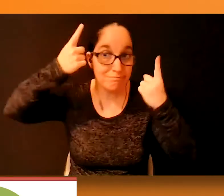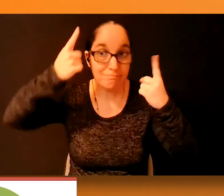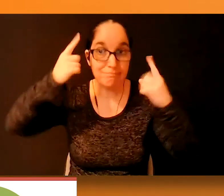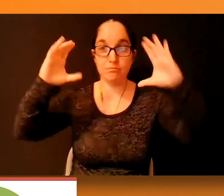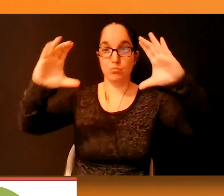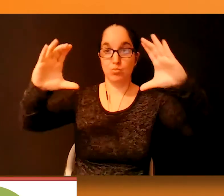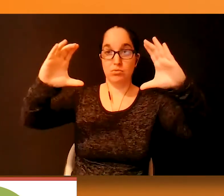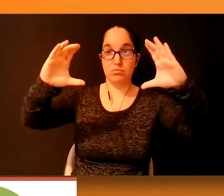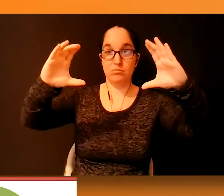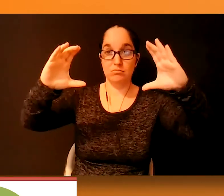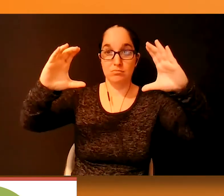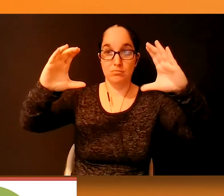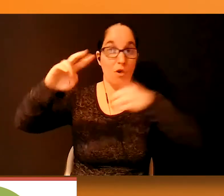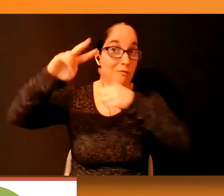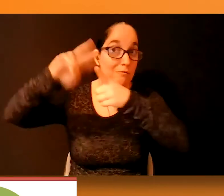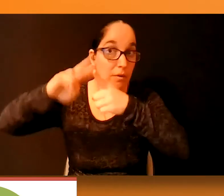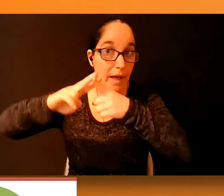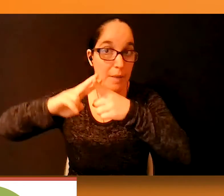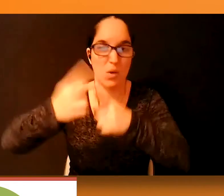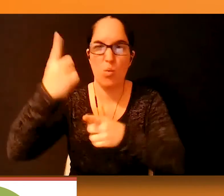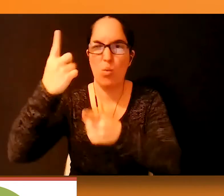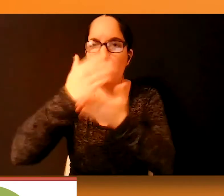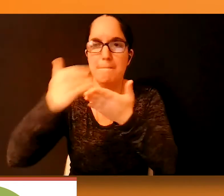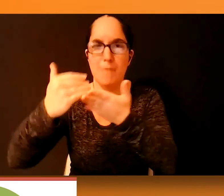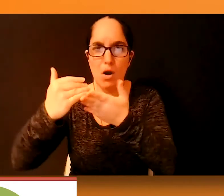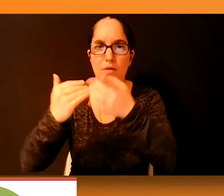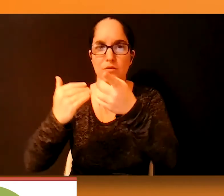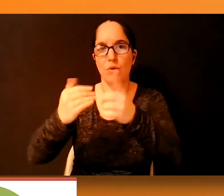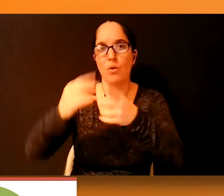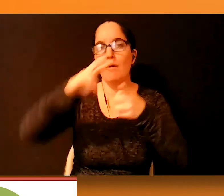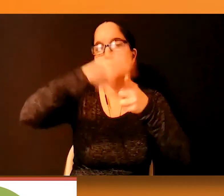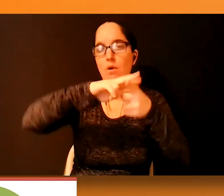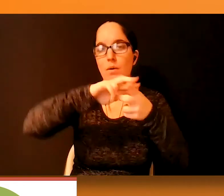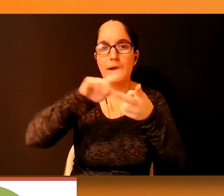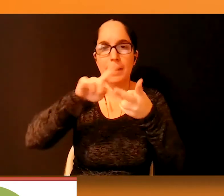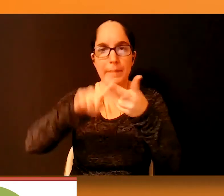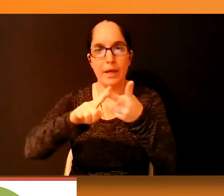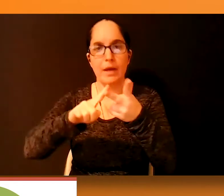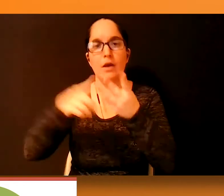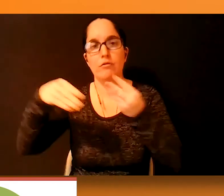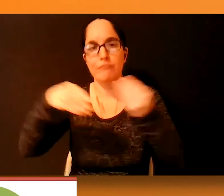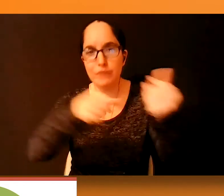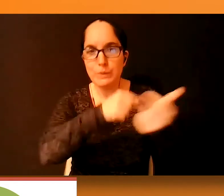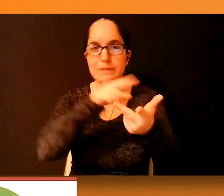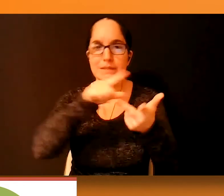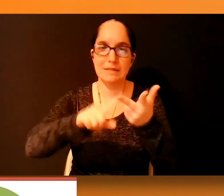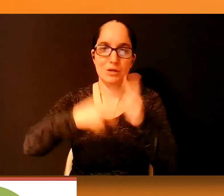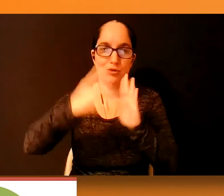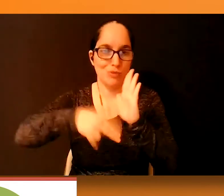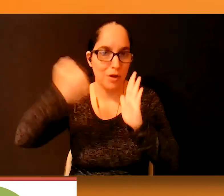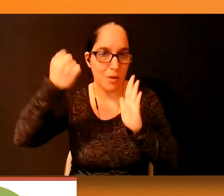So, our students need to know-- need to have all of these things in place to be able to comprehend with their reading,